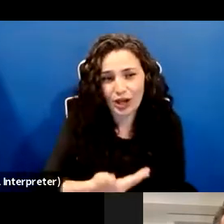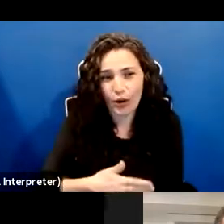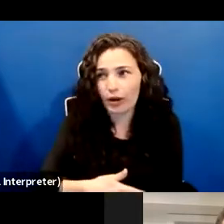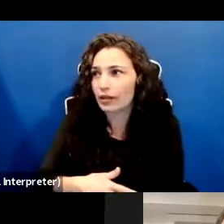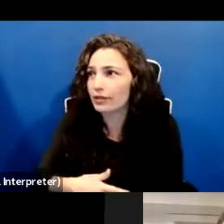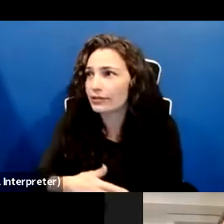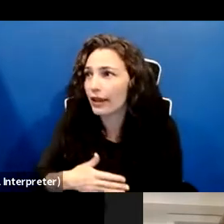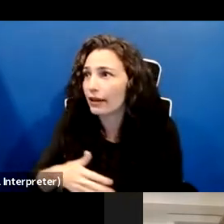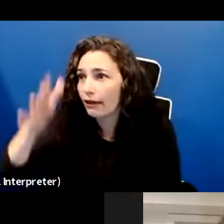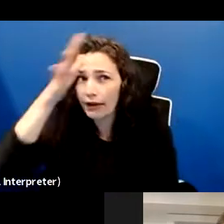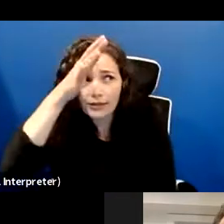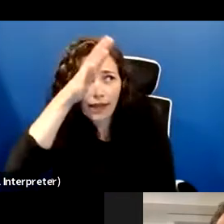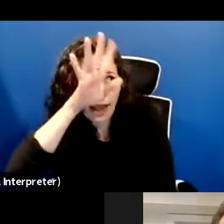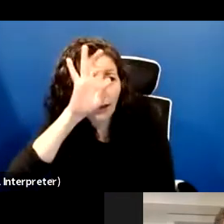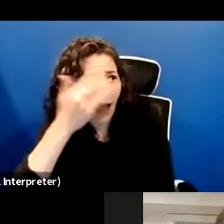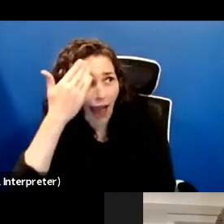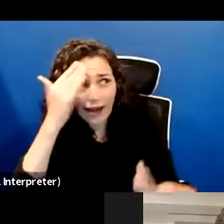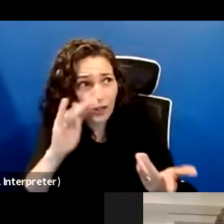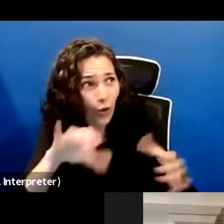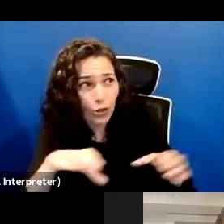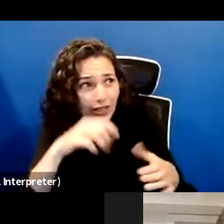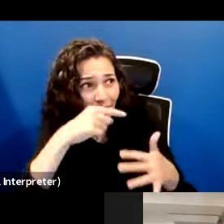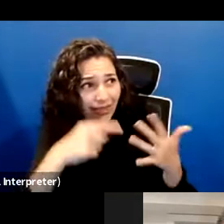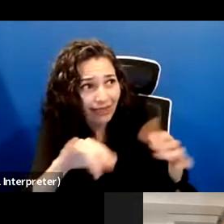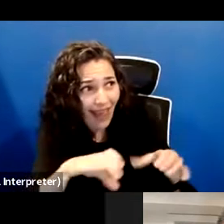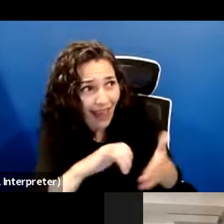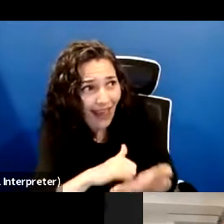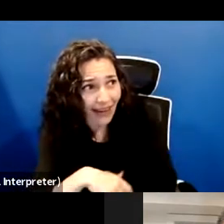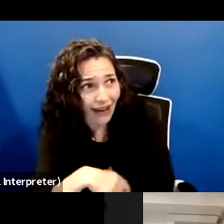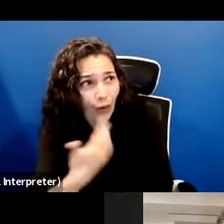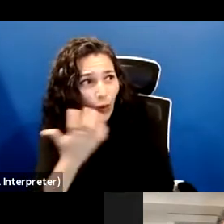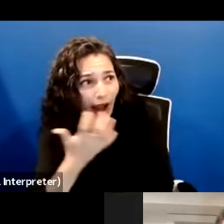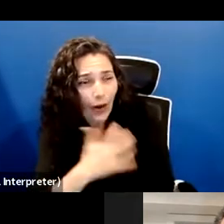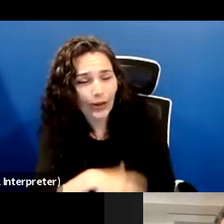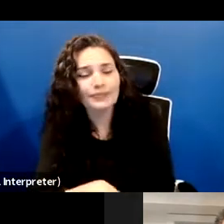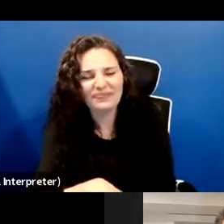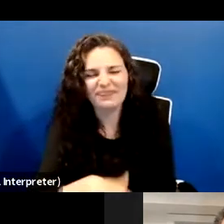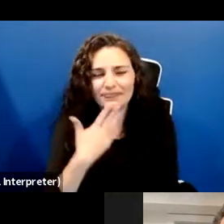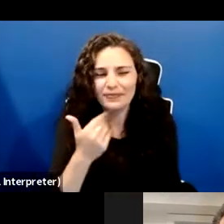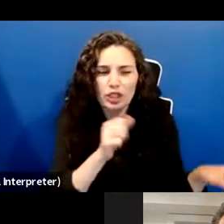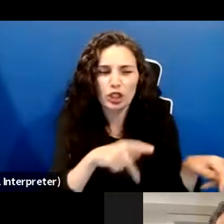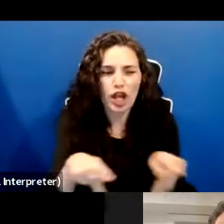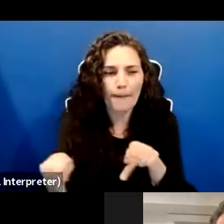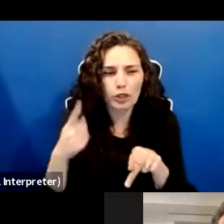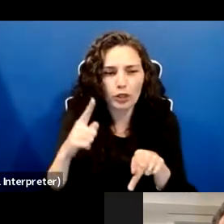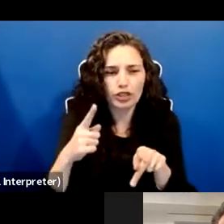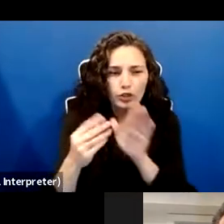He did that. So, you know, there's, it was just a great opportunity to chronicle our lives.